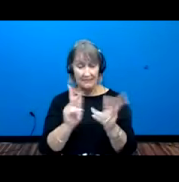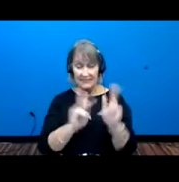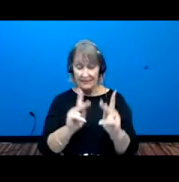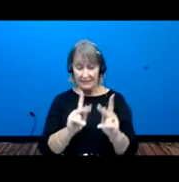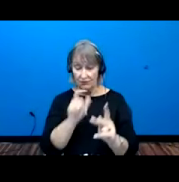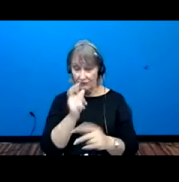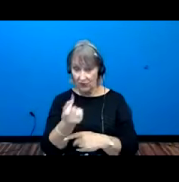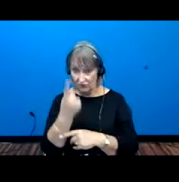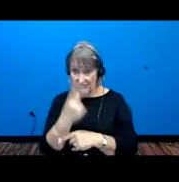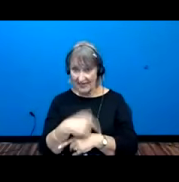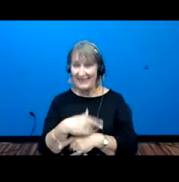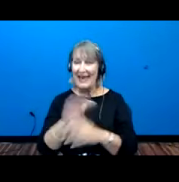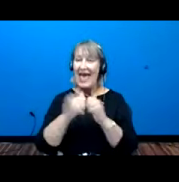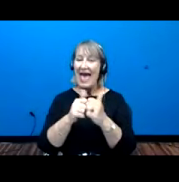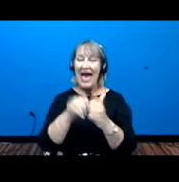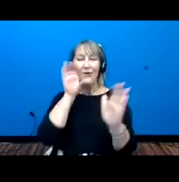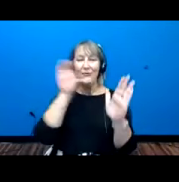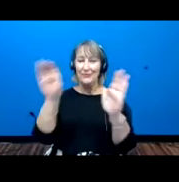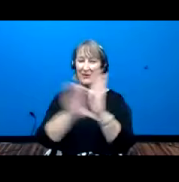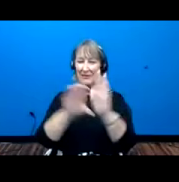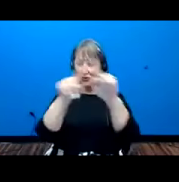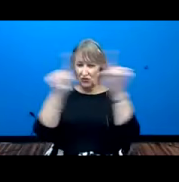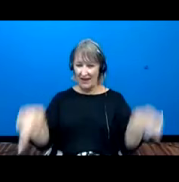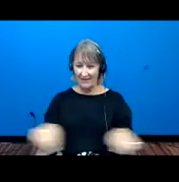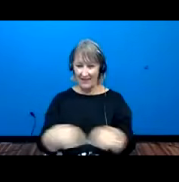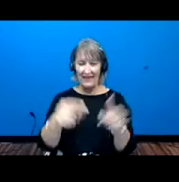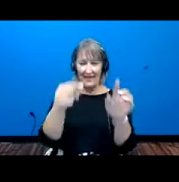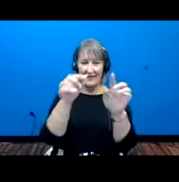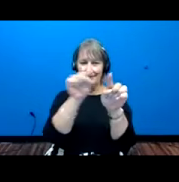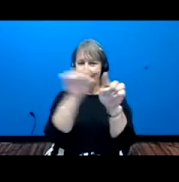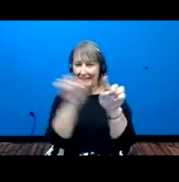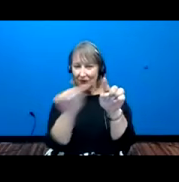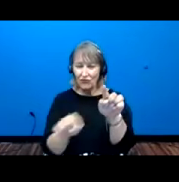there's a lot there to think about when it comes to layout— and the use of graphics and images.